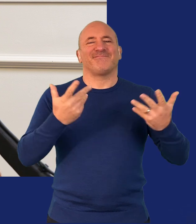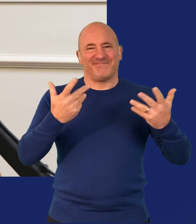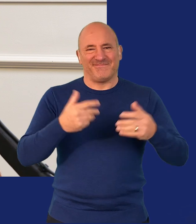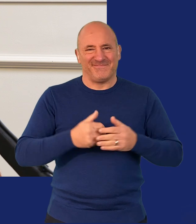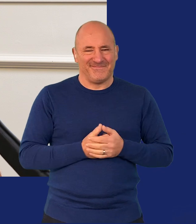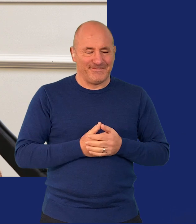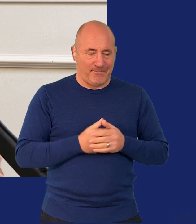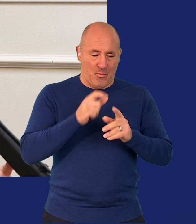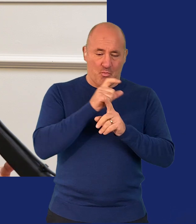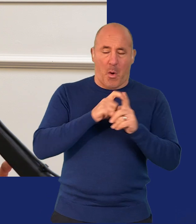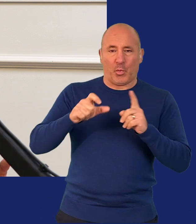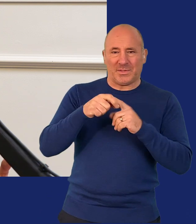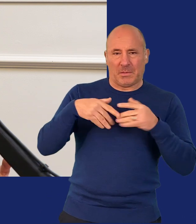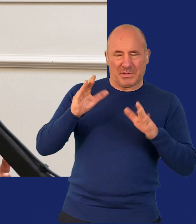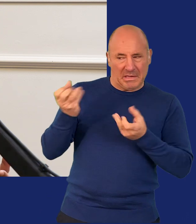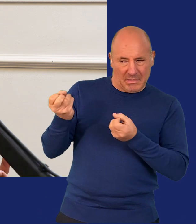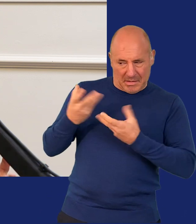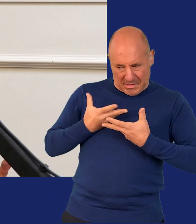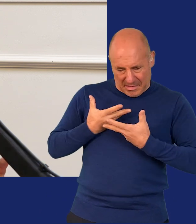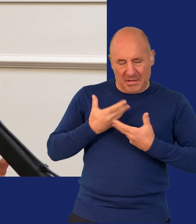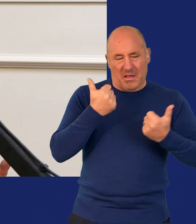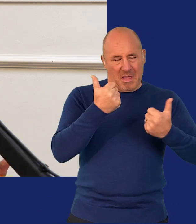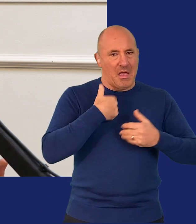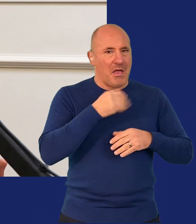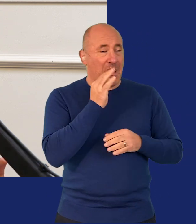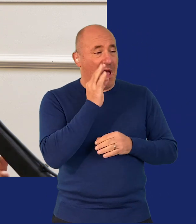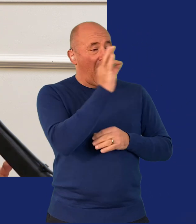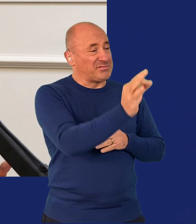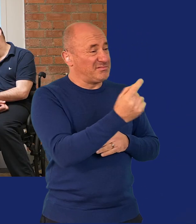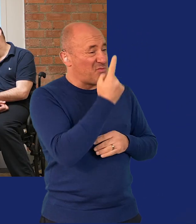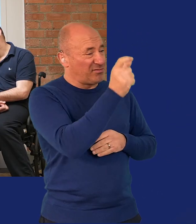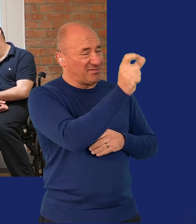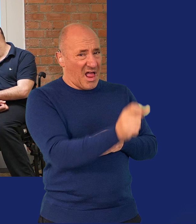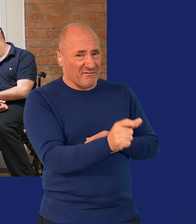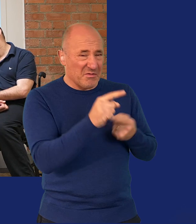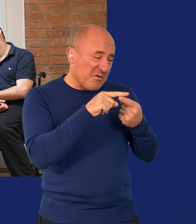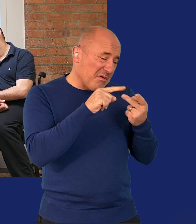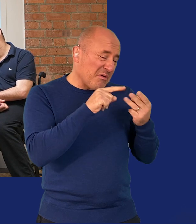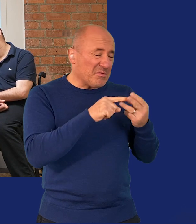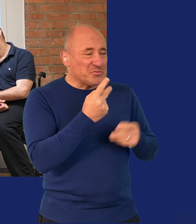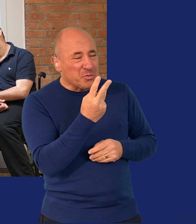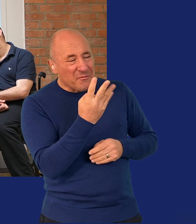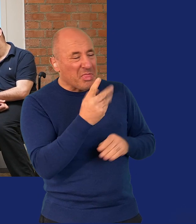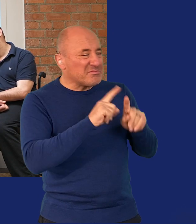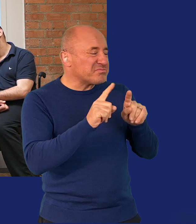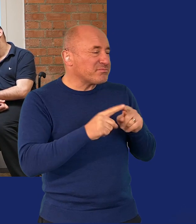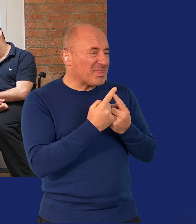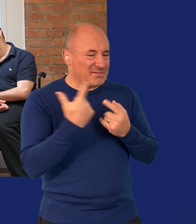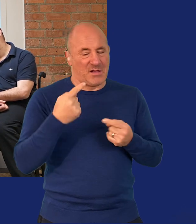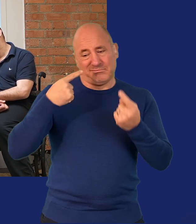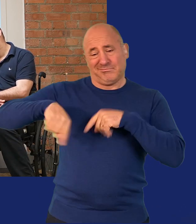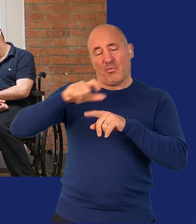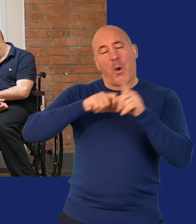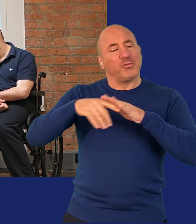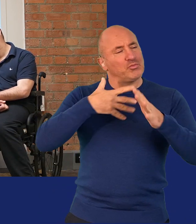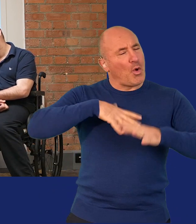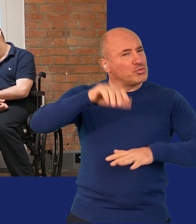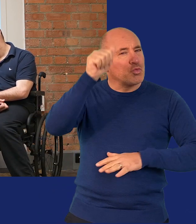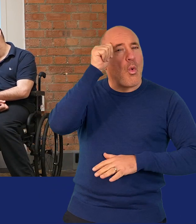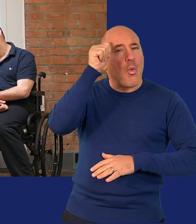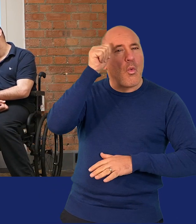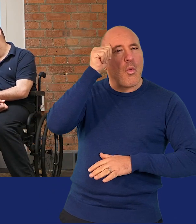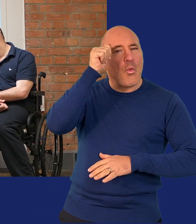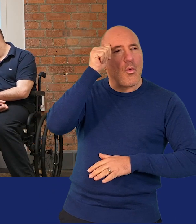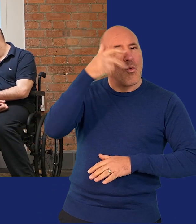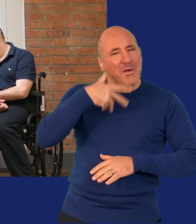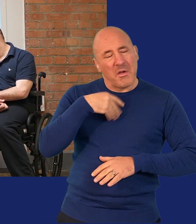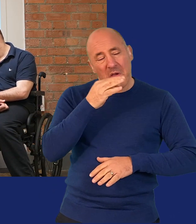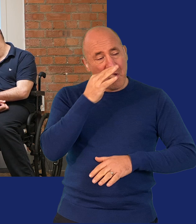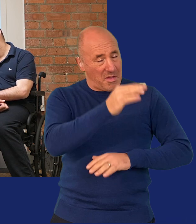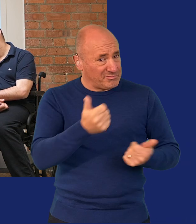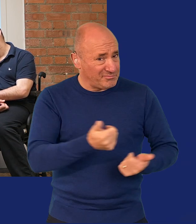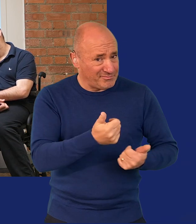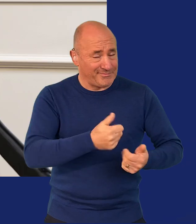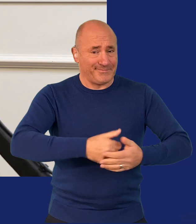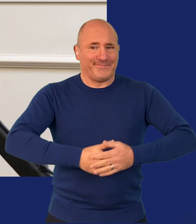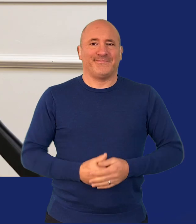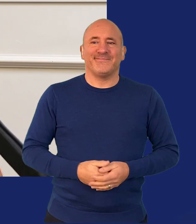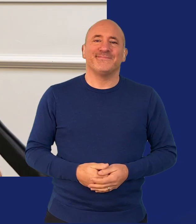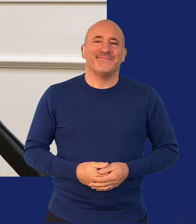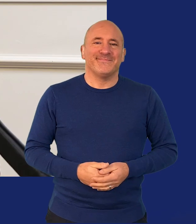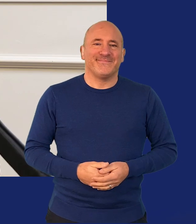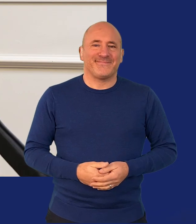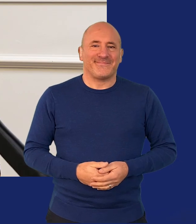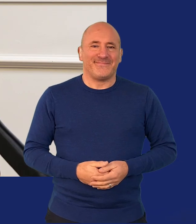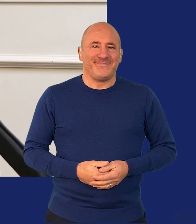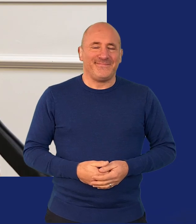I ask our guests a couple of things that the community would like to know.